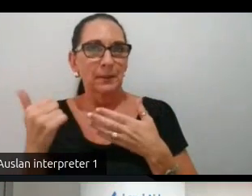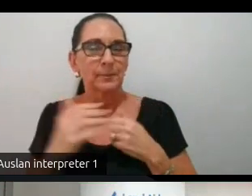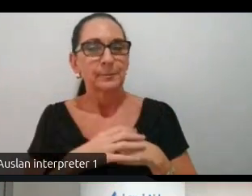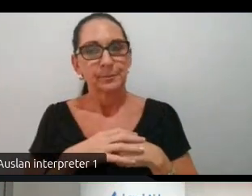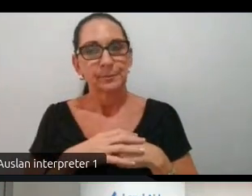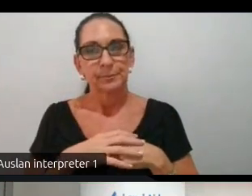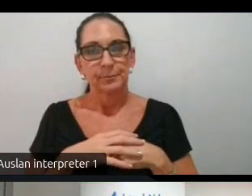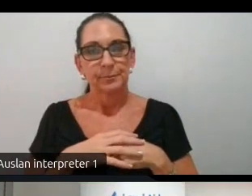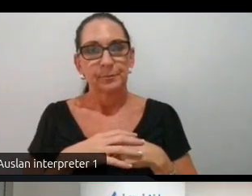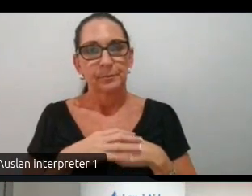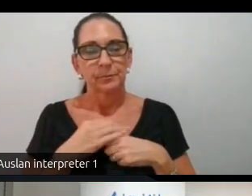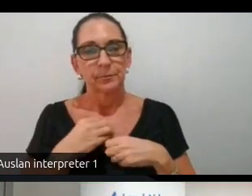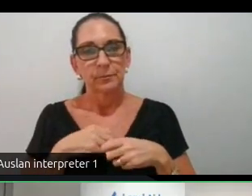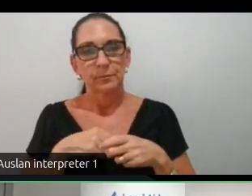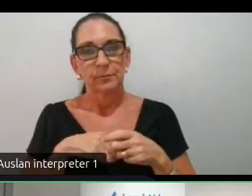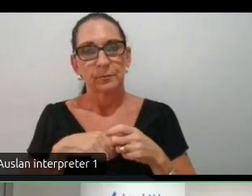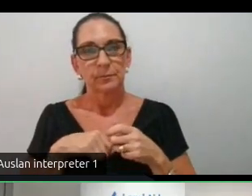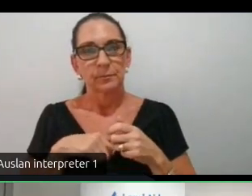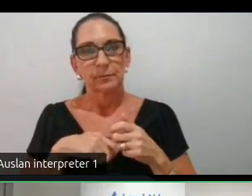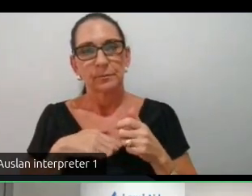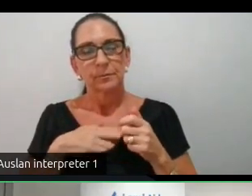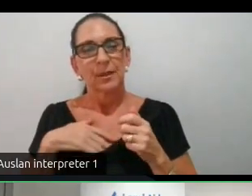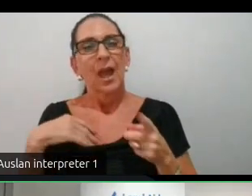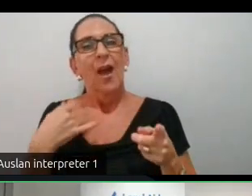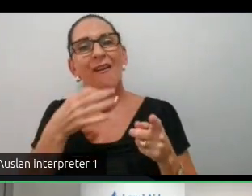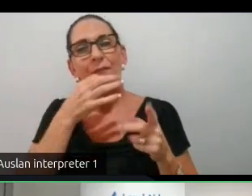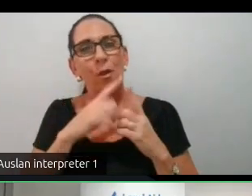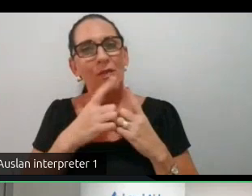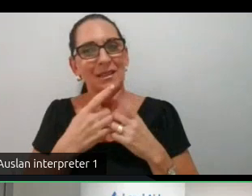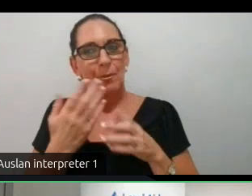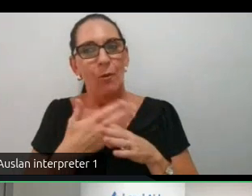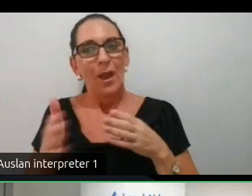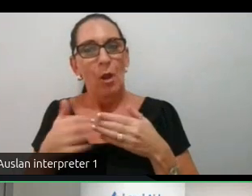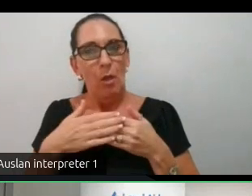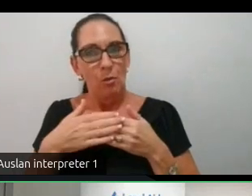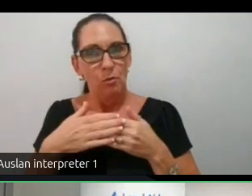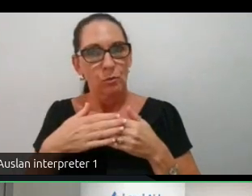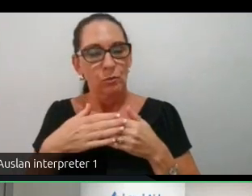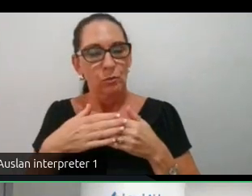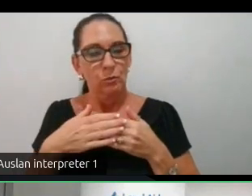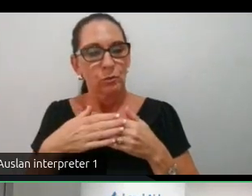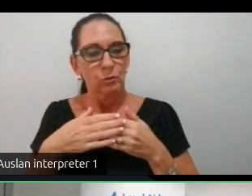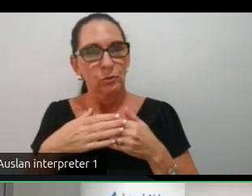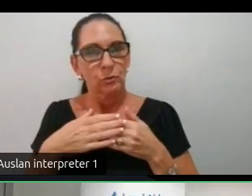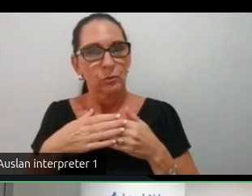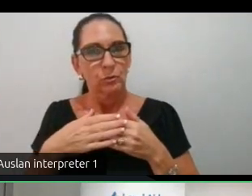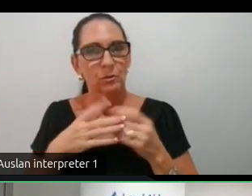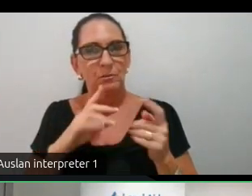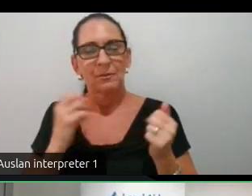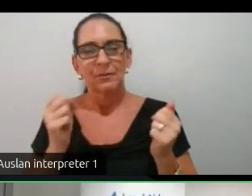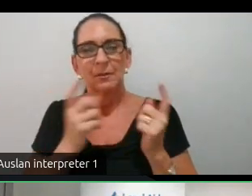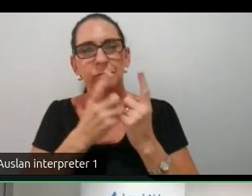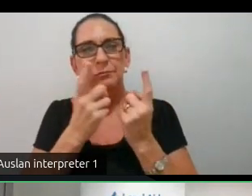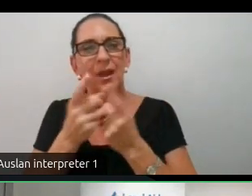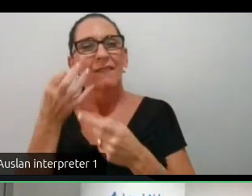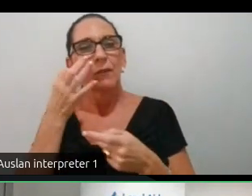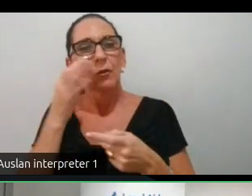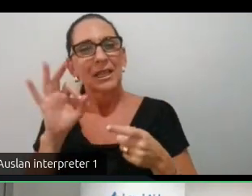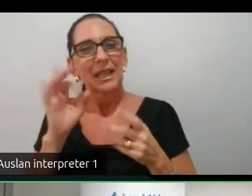900 number. Just a couple of things before we wrap up for today. You can access a huge range of free